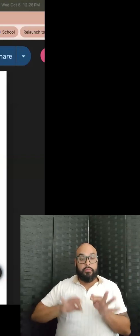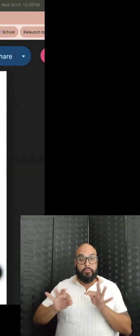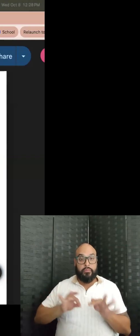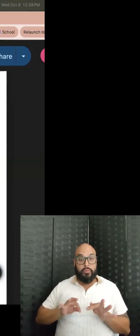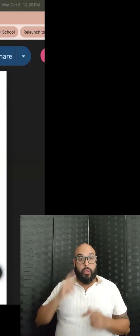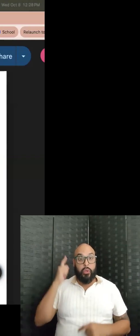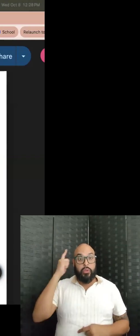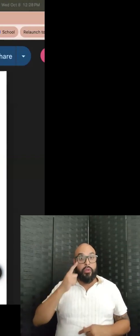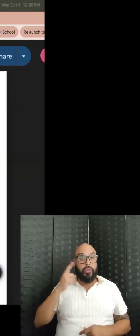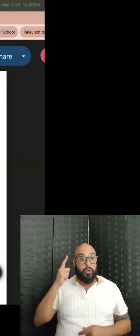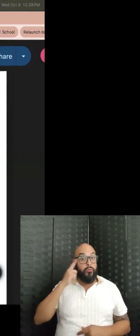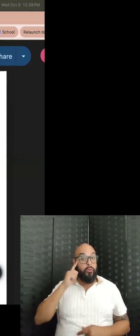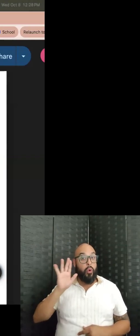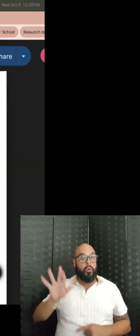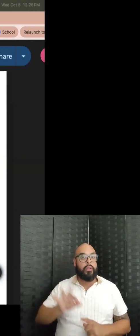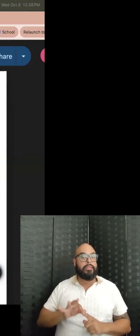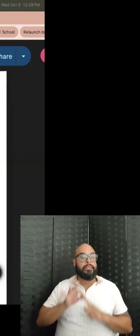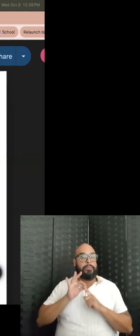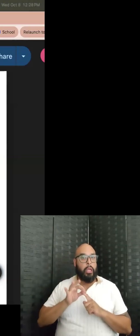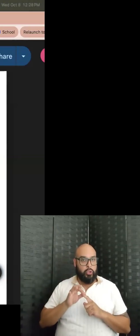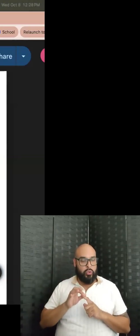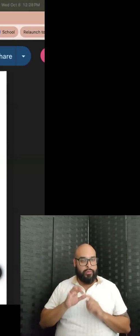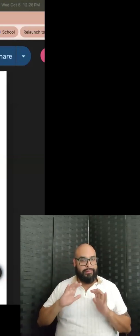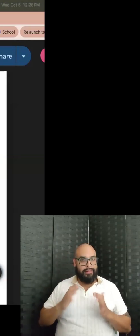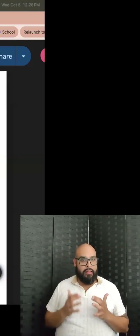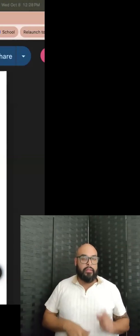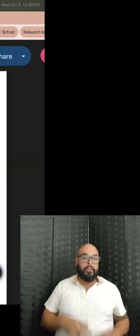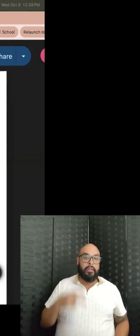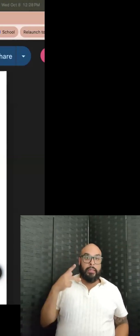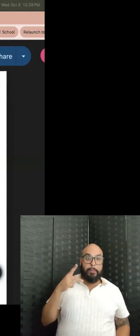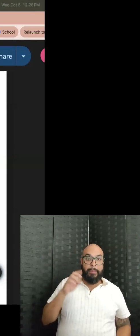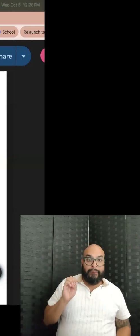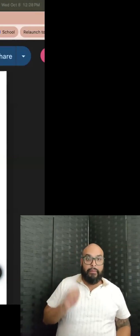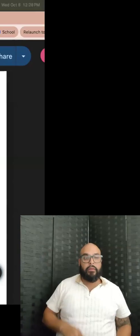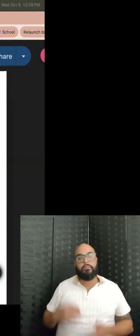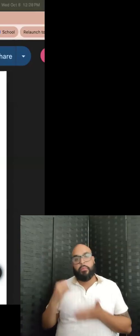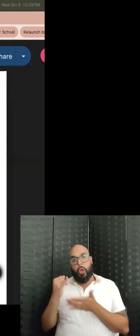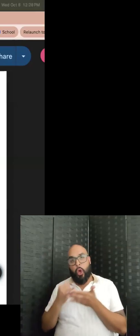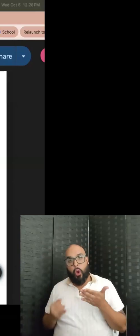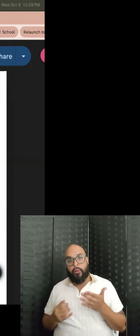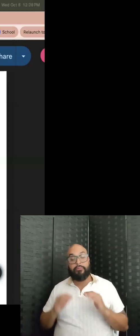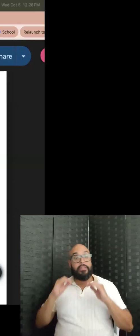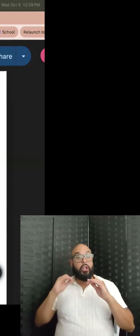If instruction's being modeled, you know, that she's going to have to be really close to that.